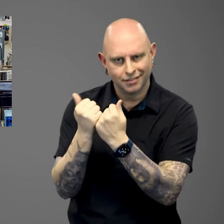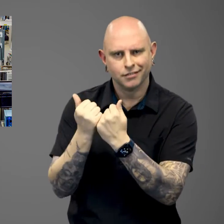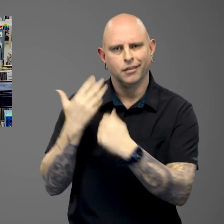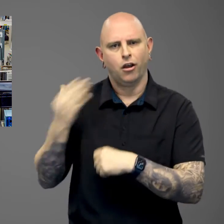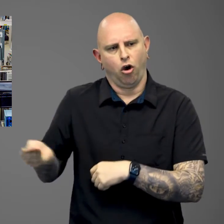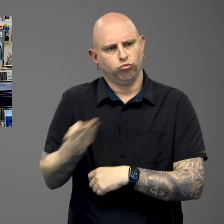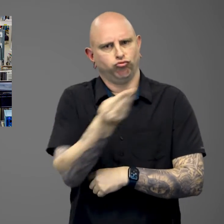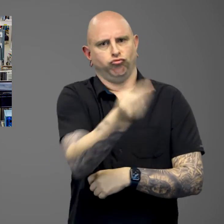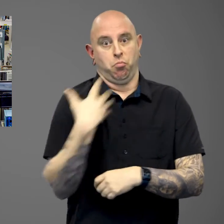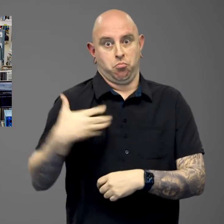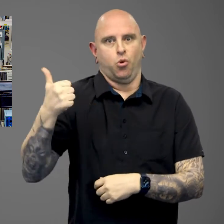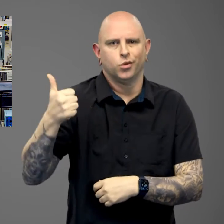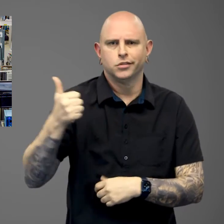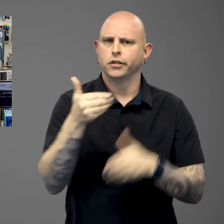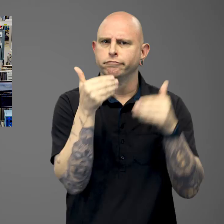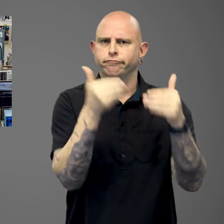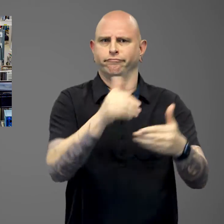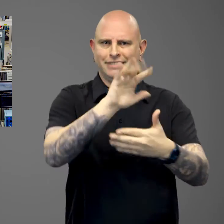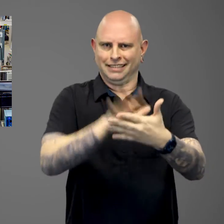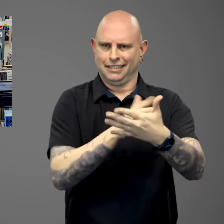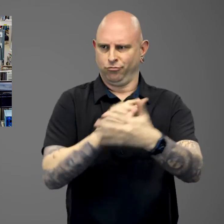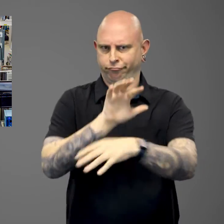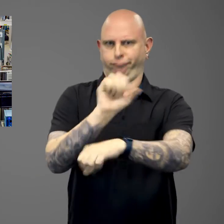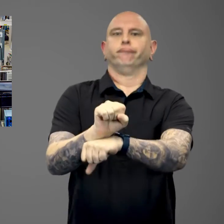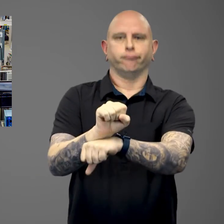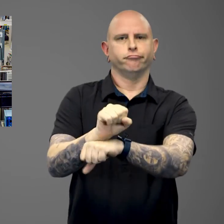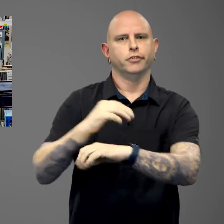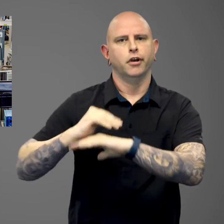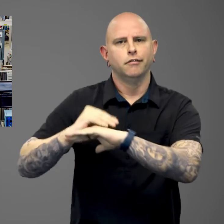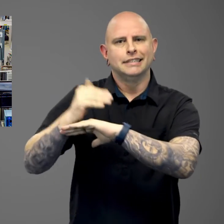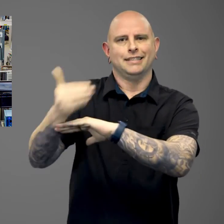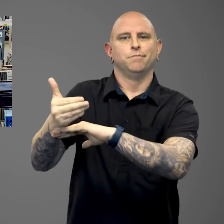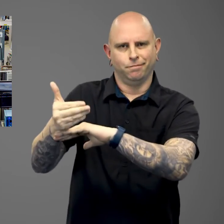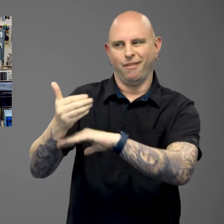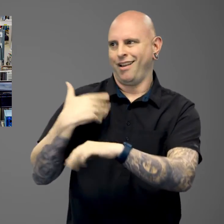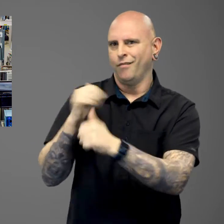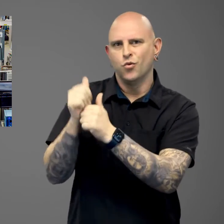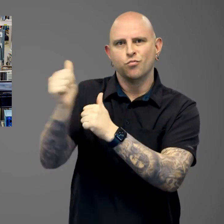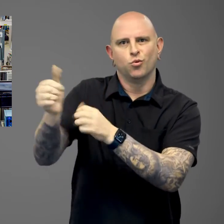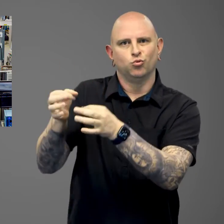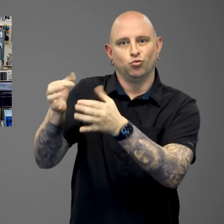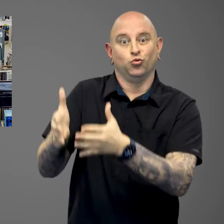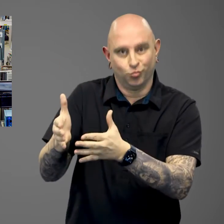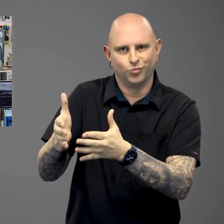He called the referral agency that my friend had told me about and we scheduled a remote interpreter.